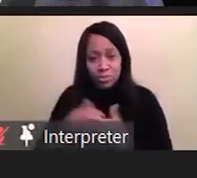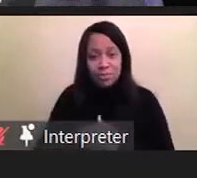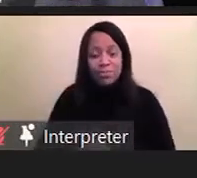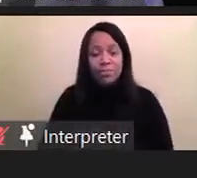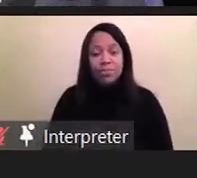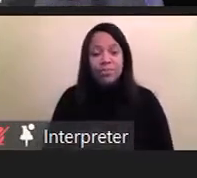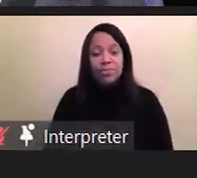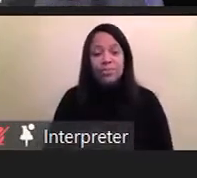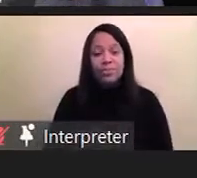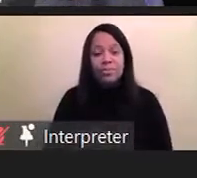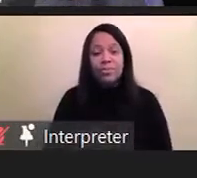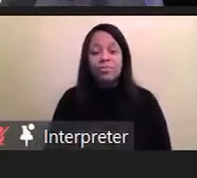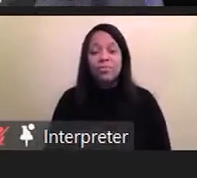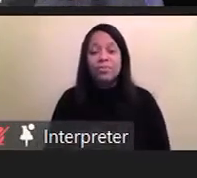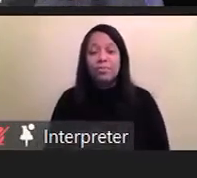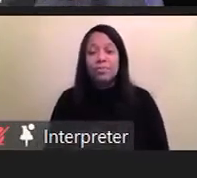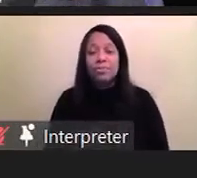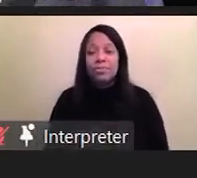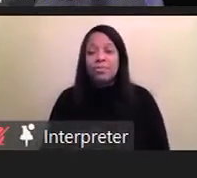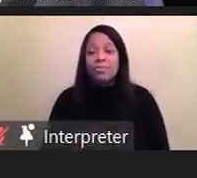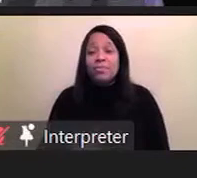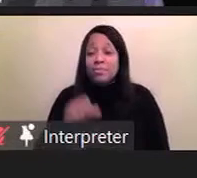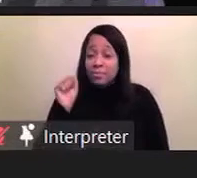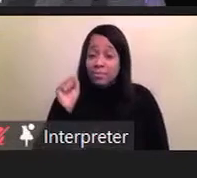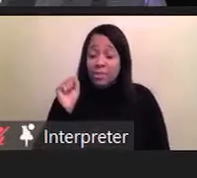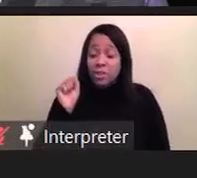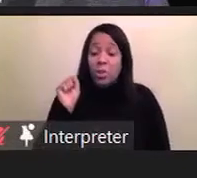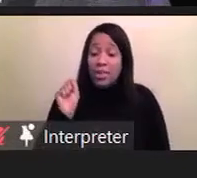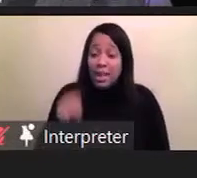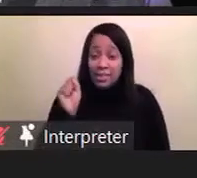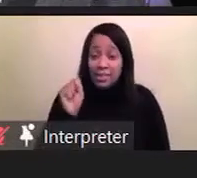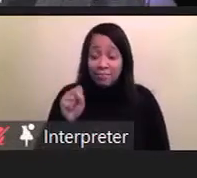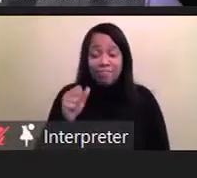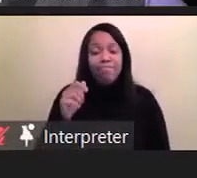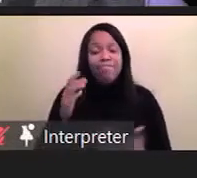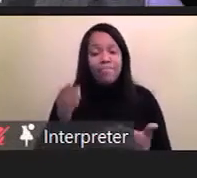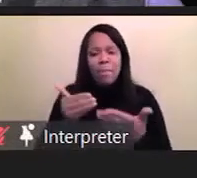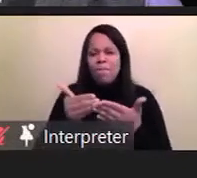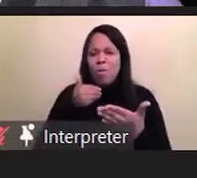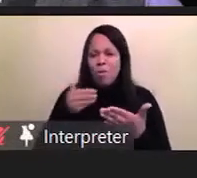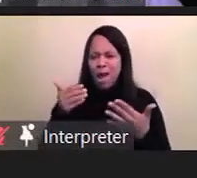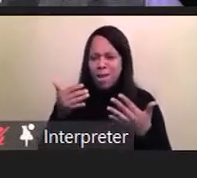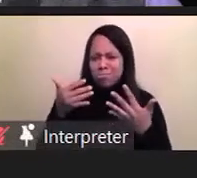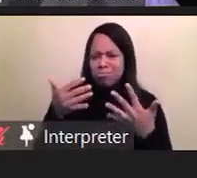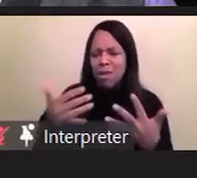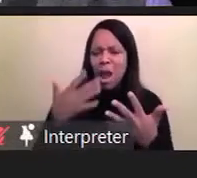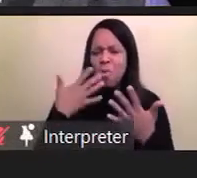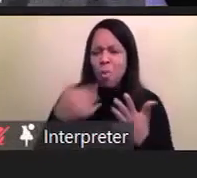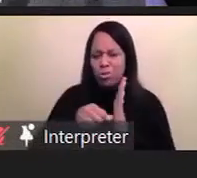Right. So let me preface this section by emphasizing that Title I